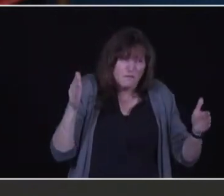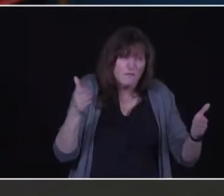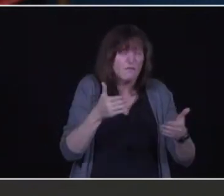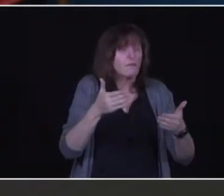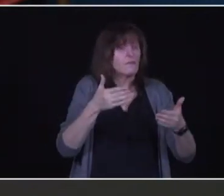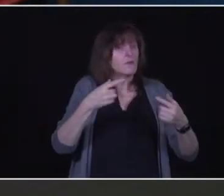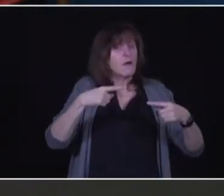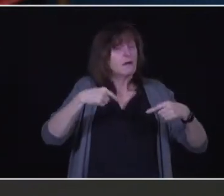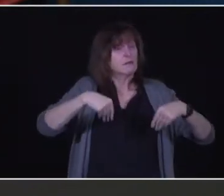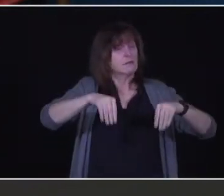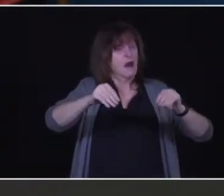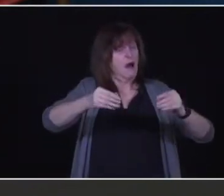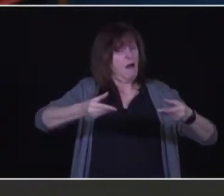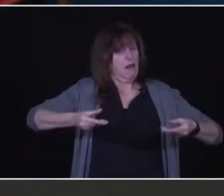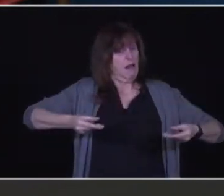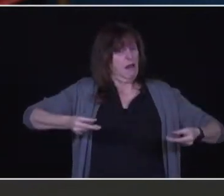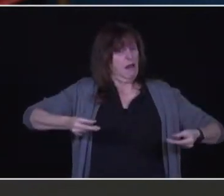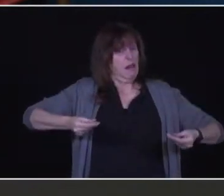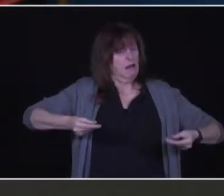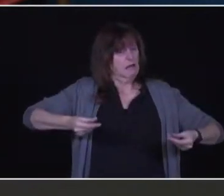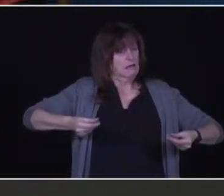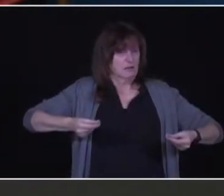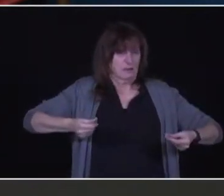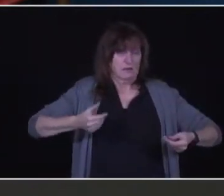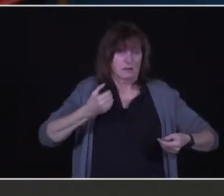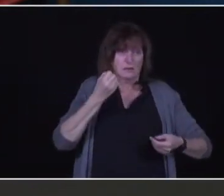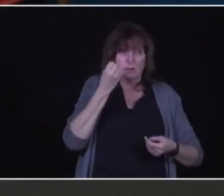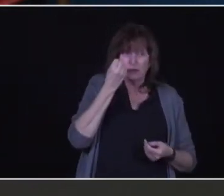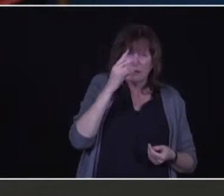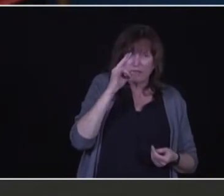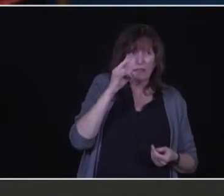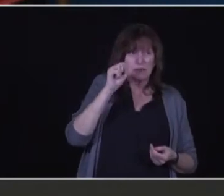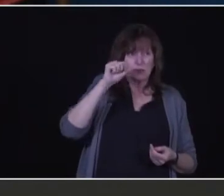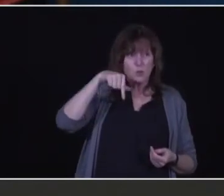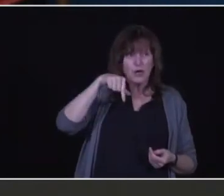than happy to be transparent 100% transparent, until the deal is signed, it would